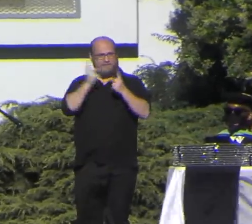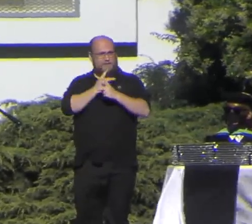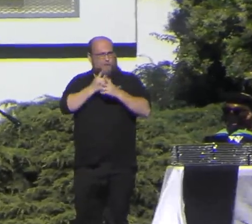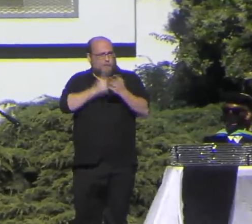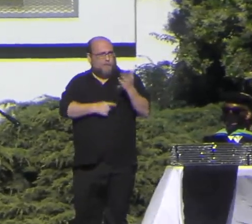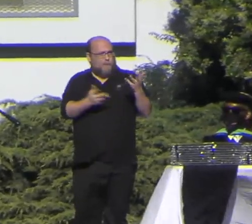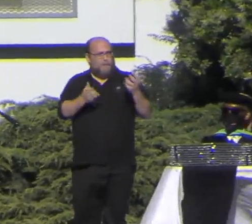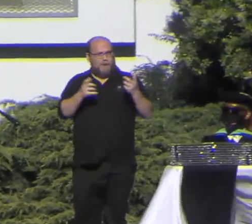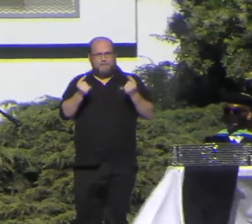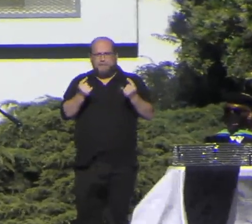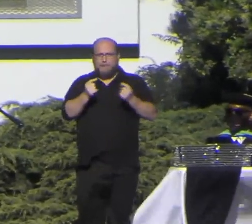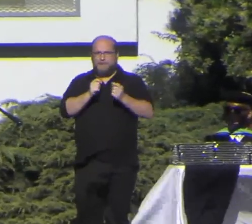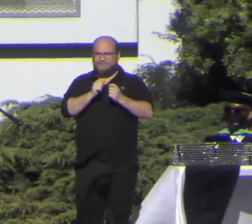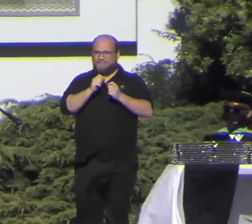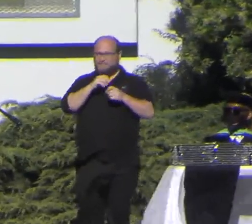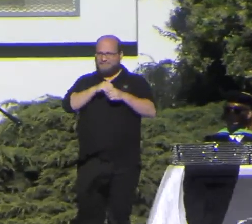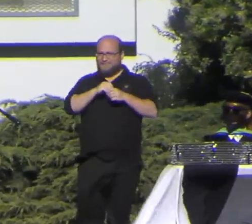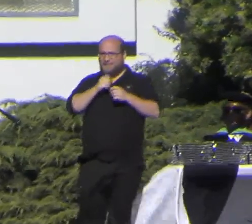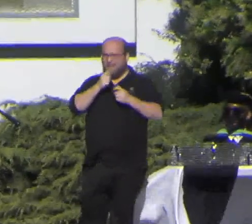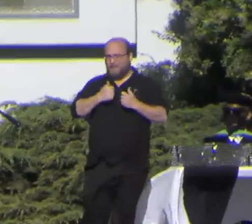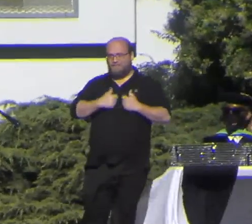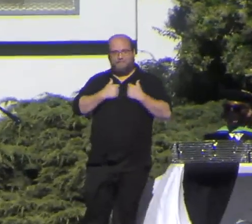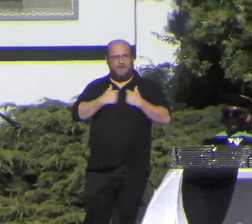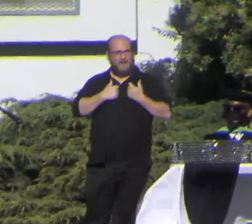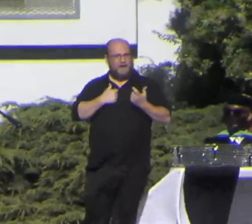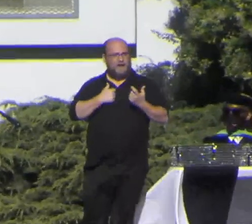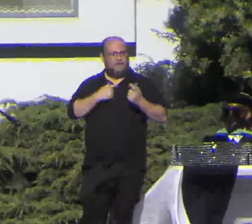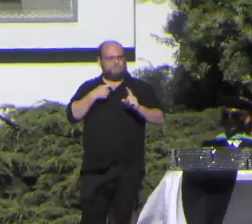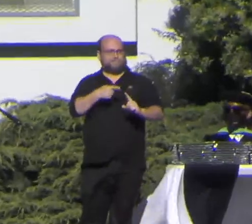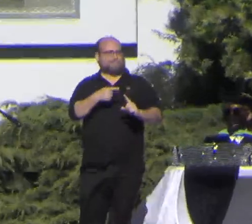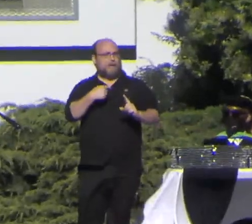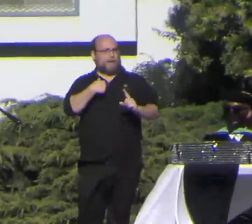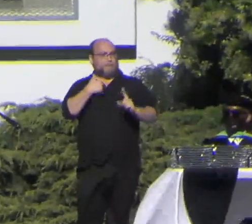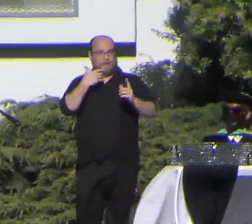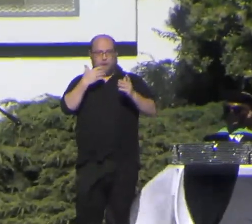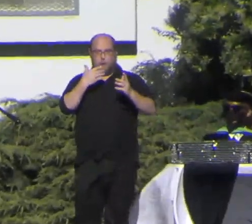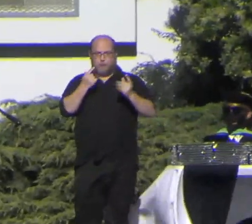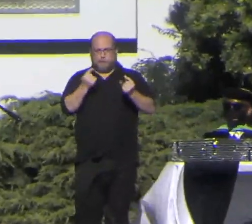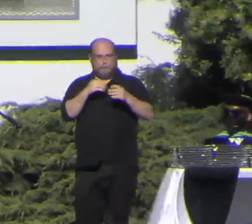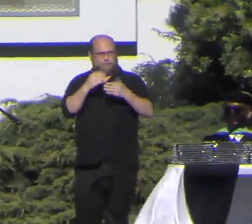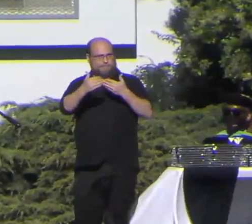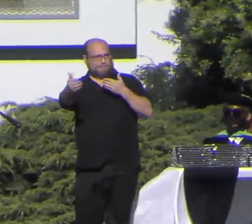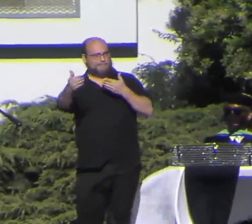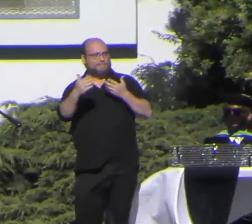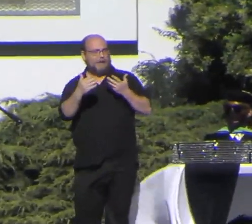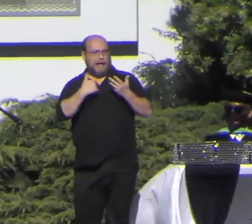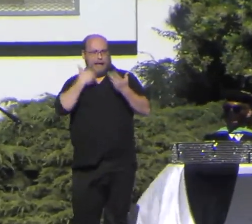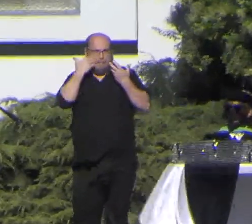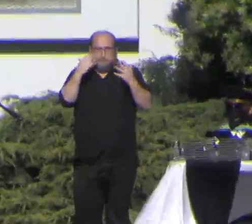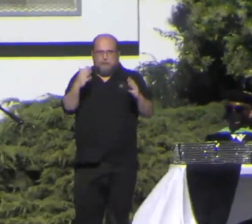Speaking of finding my purpose in life I have no clue. I mean I know I'm definitely interested in medicine but can I say I know for sure